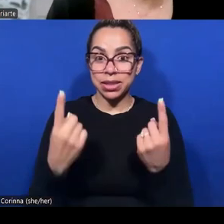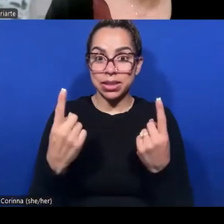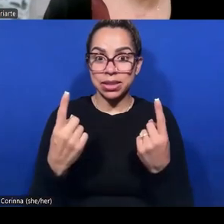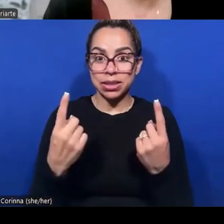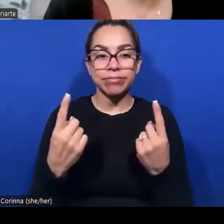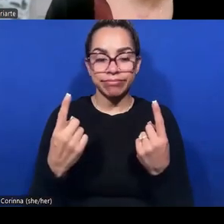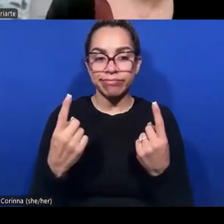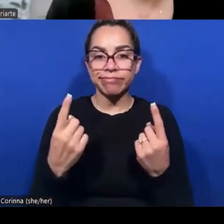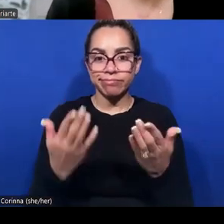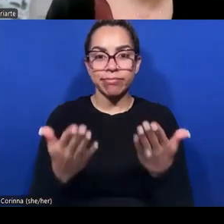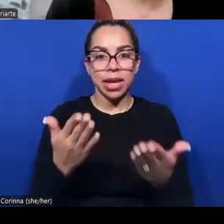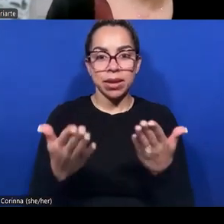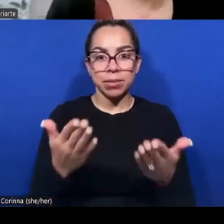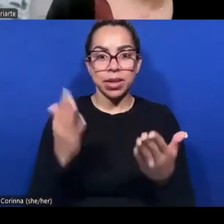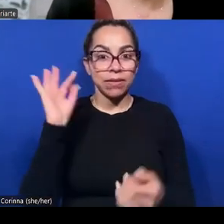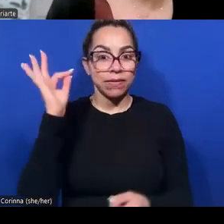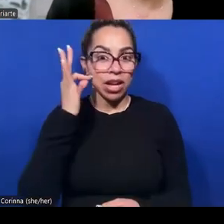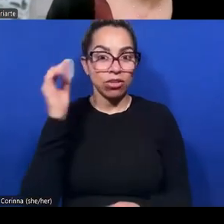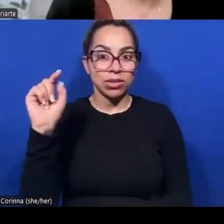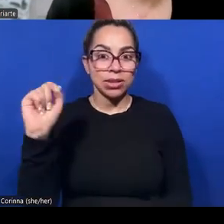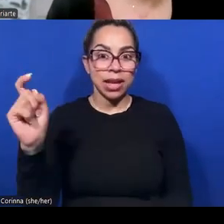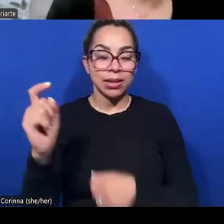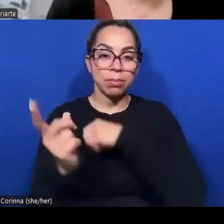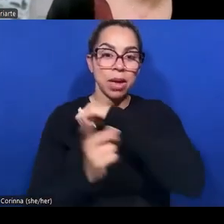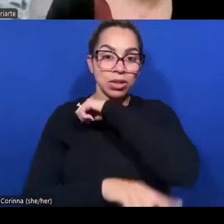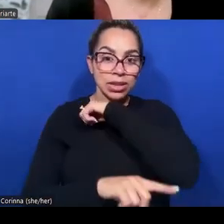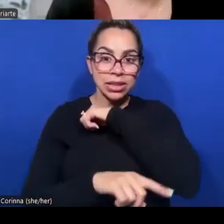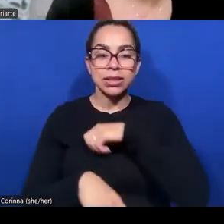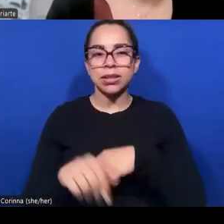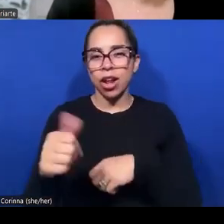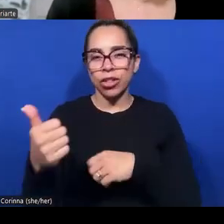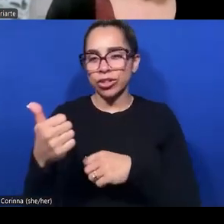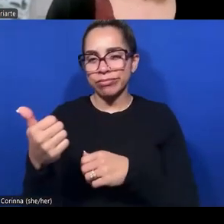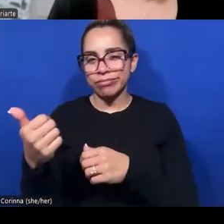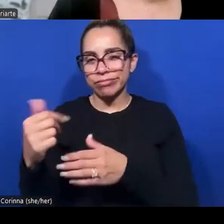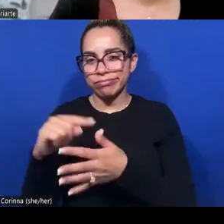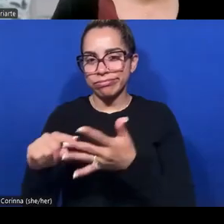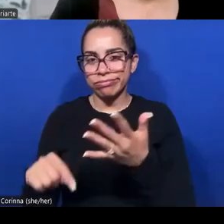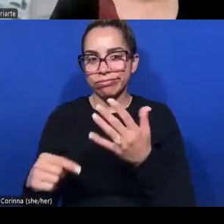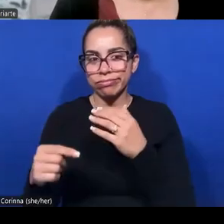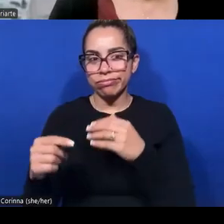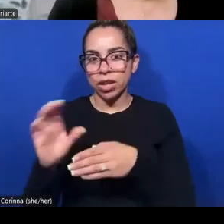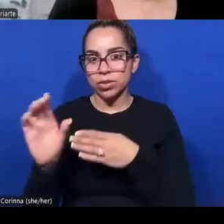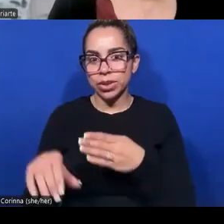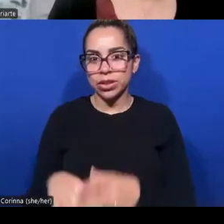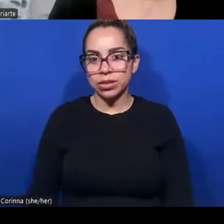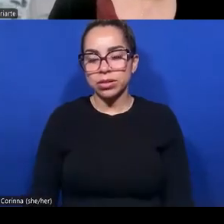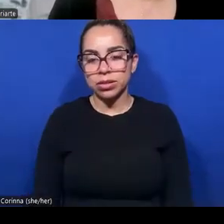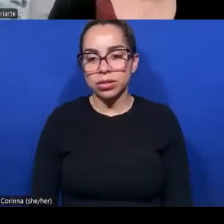may result in federal tax penalties and other other things. So, again,